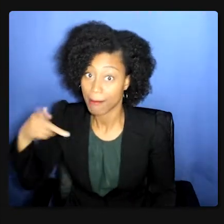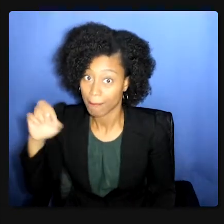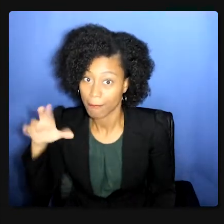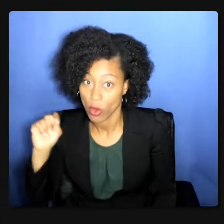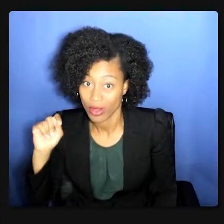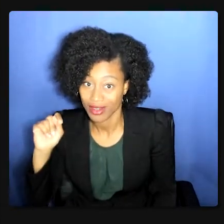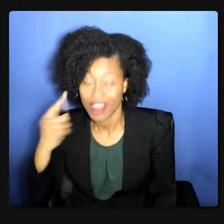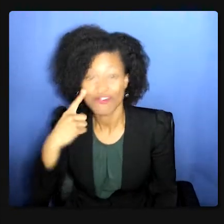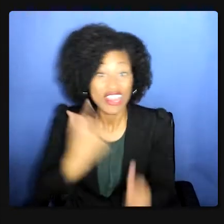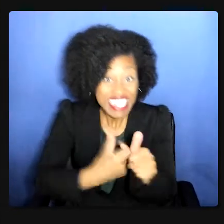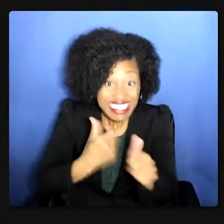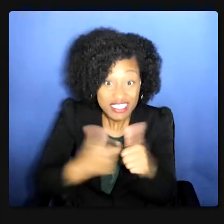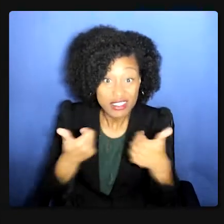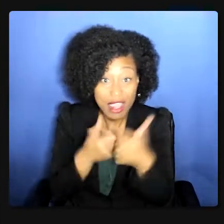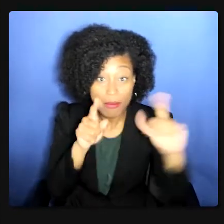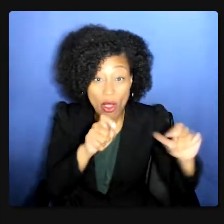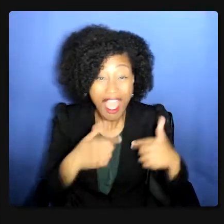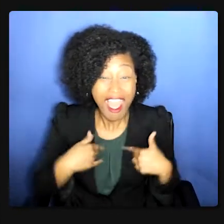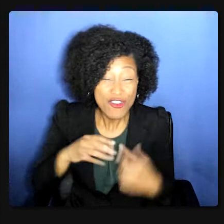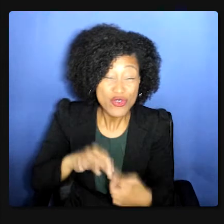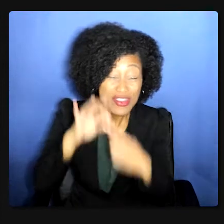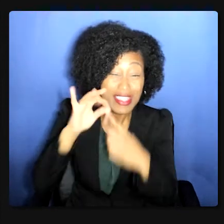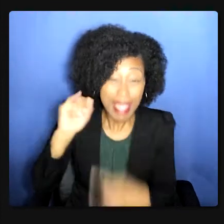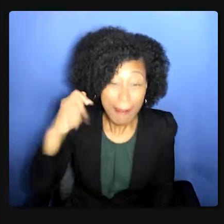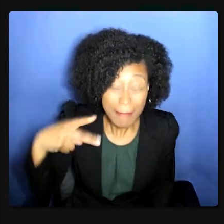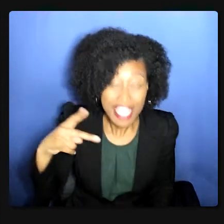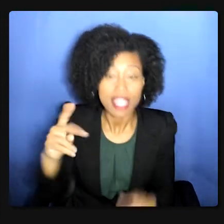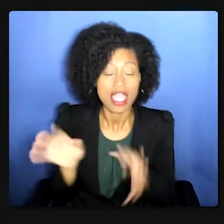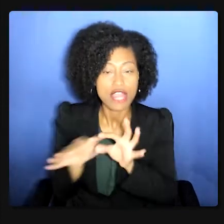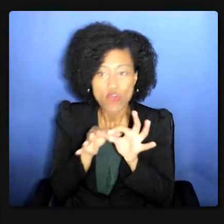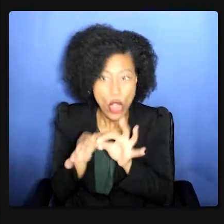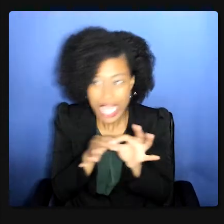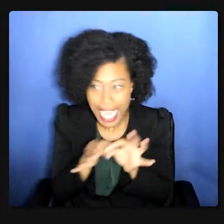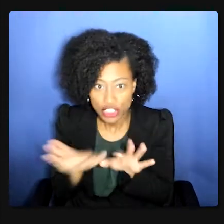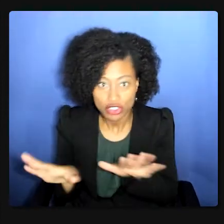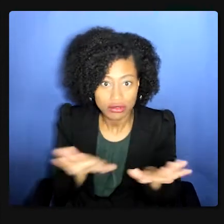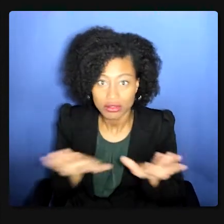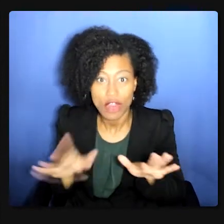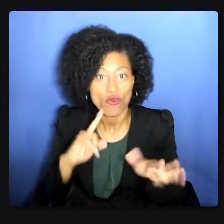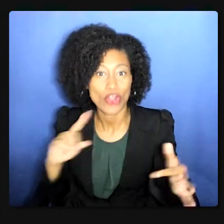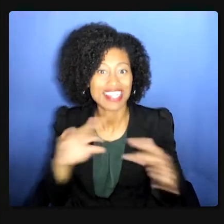So for each game server, there is a unique IP and port combination that clients use to connect.